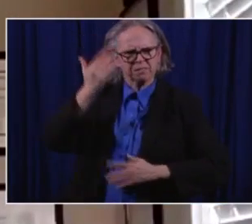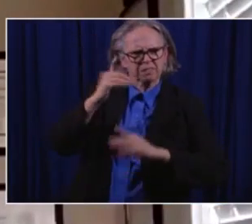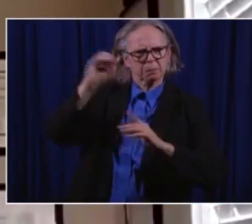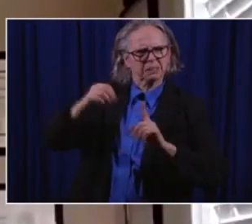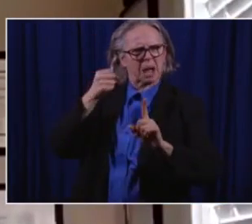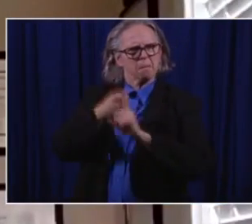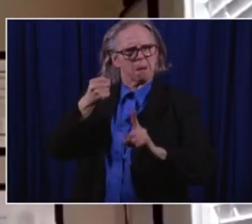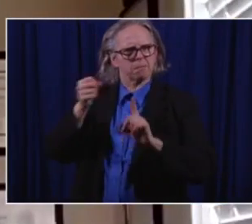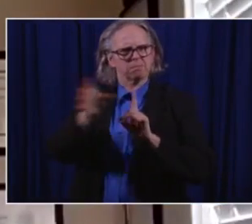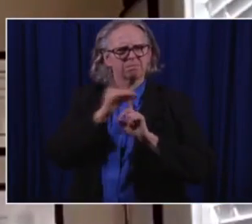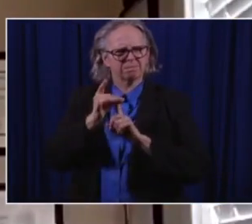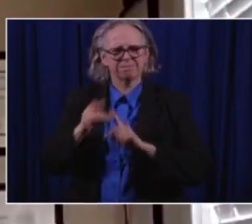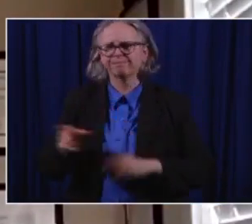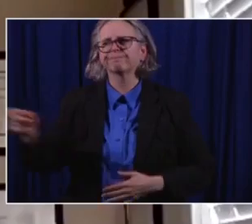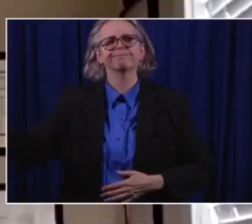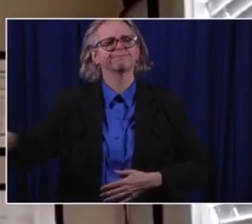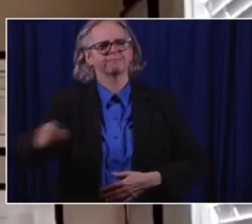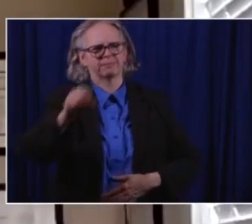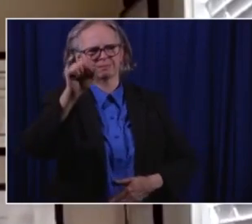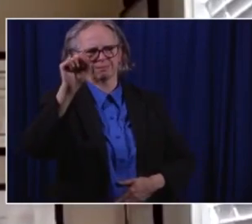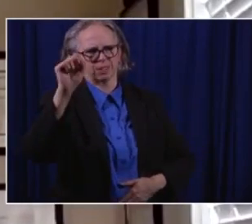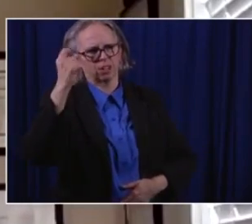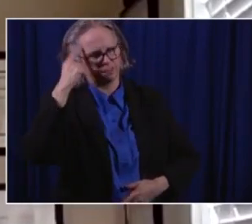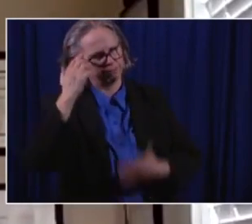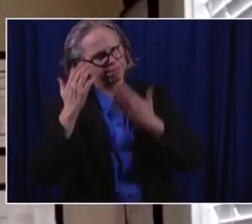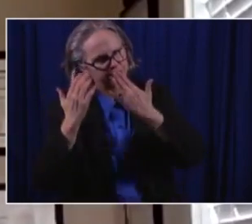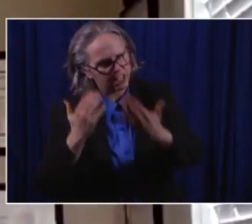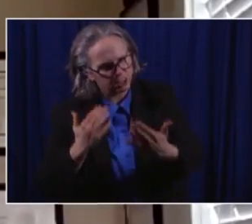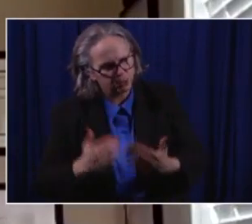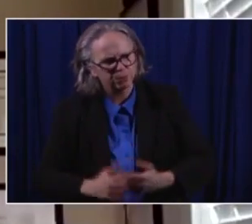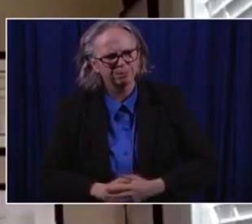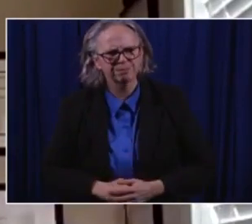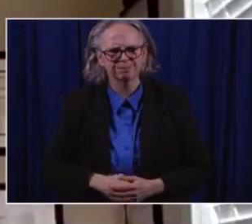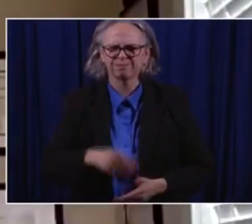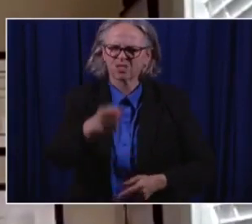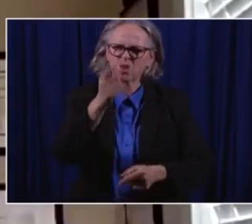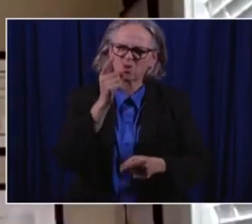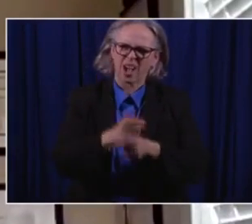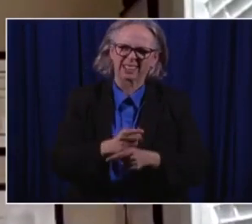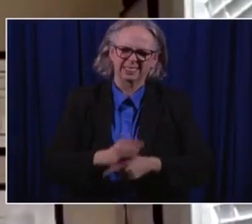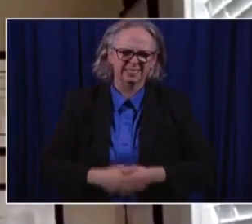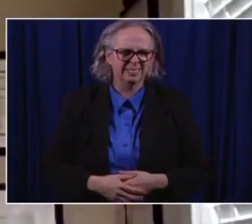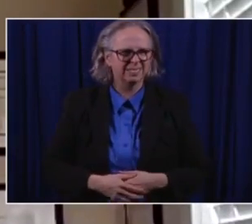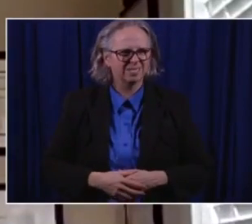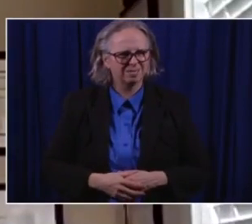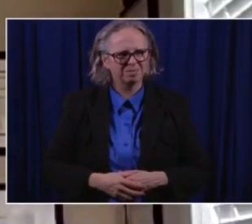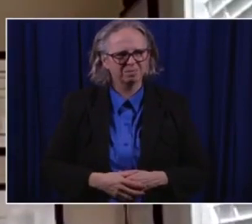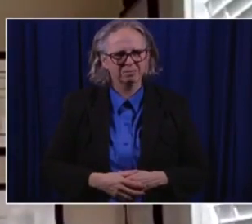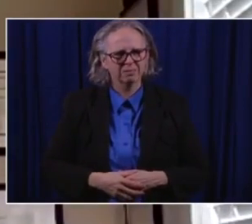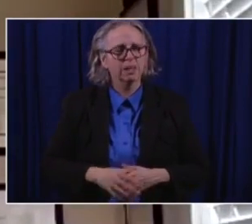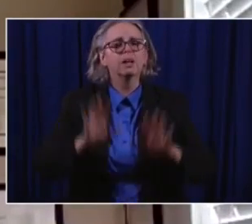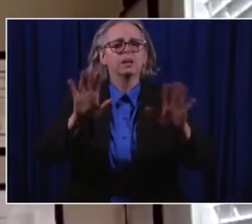people who you know kind of wondered what what really is does that mean and what's the significance. Thank you governor, but you